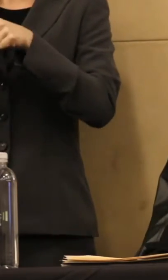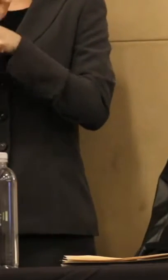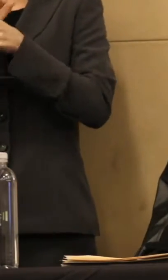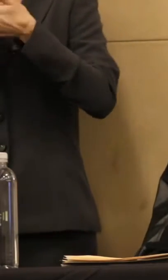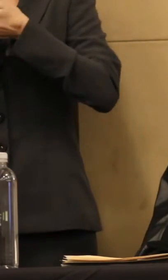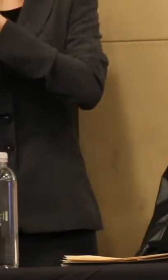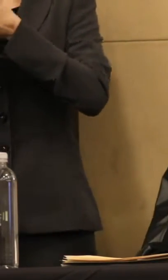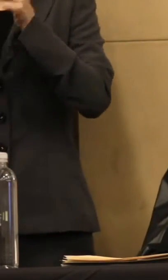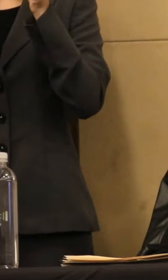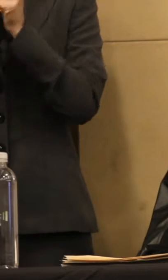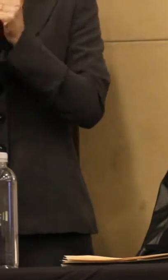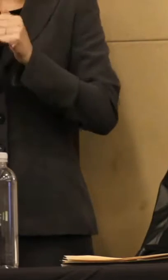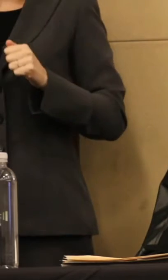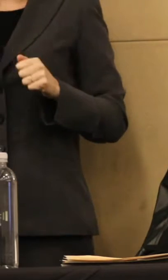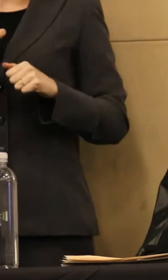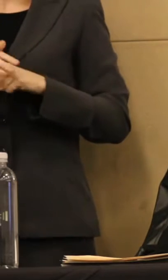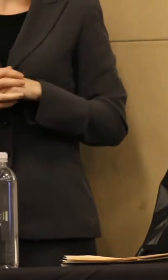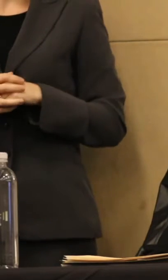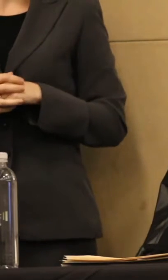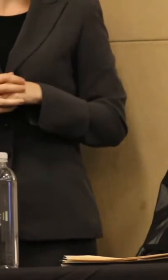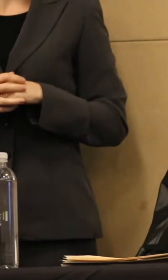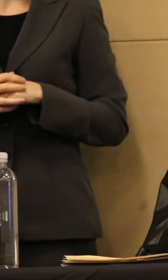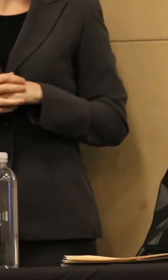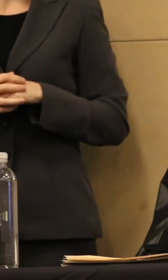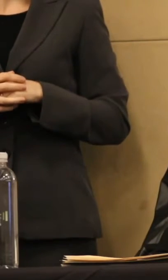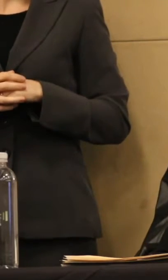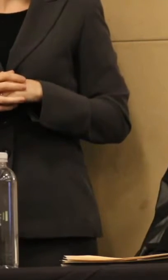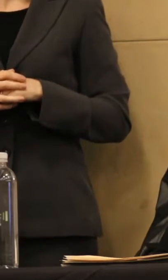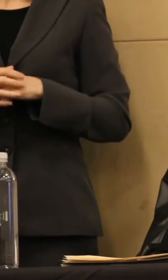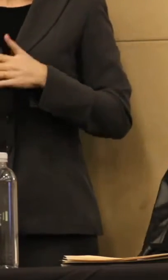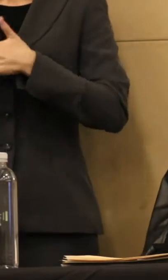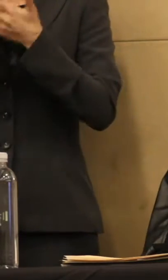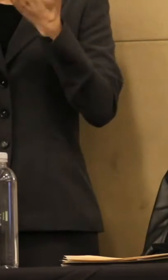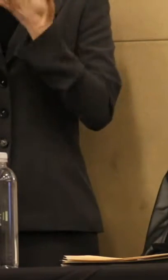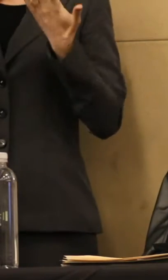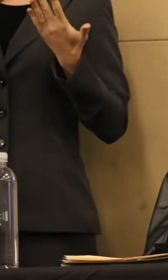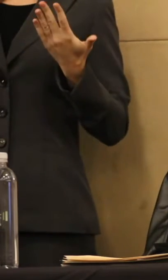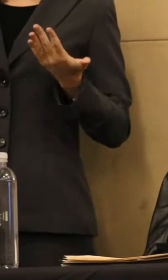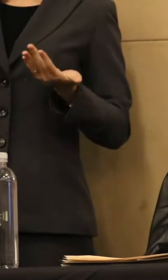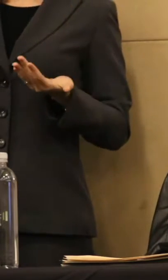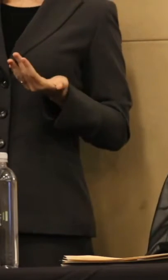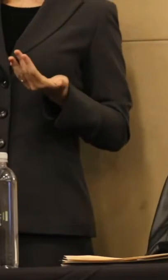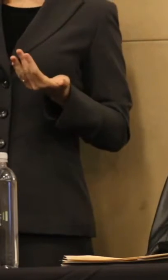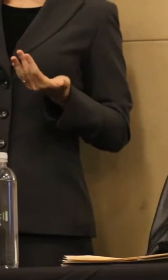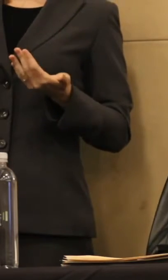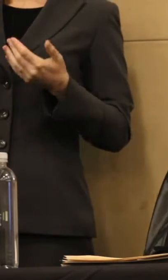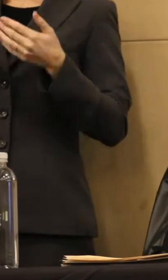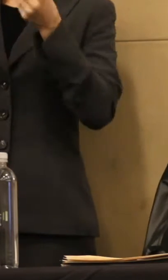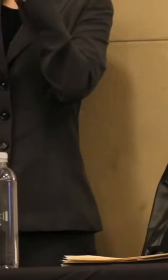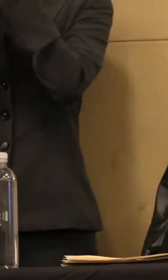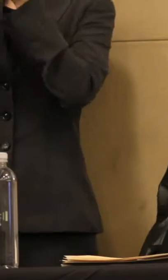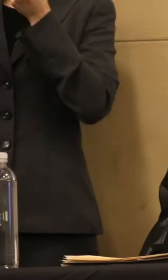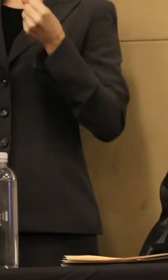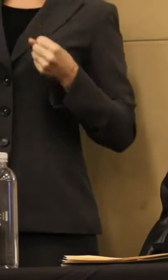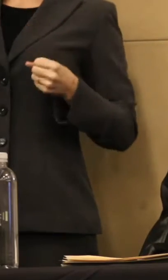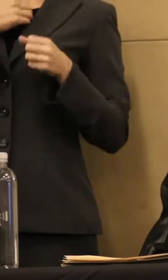Some of the priorities that Secretary Acosta supports for our office now I'll go through